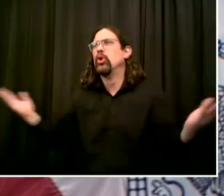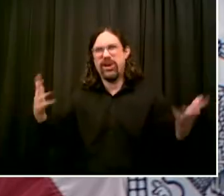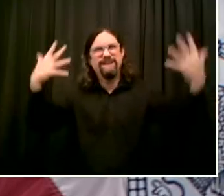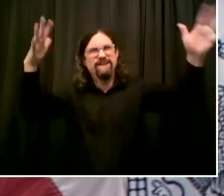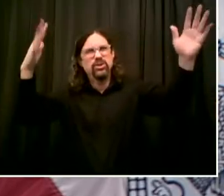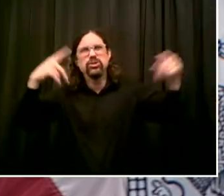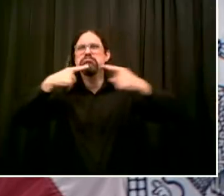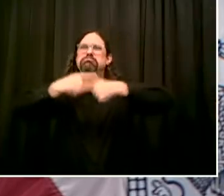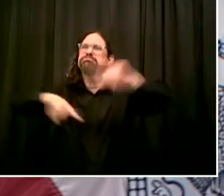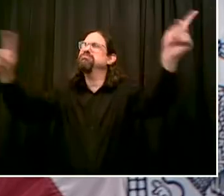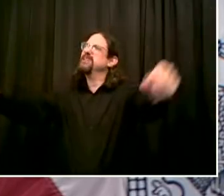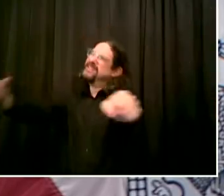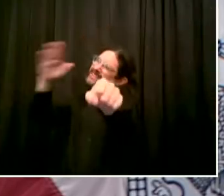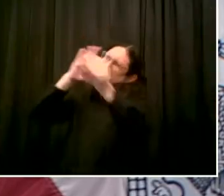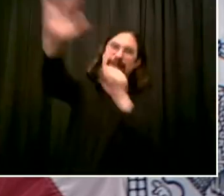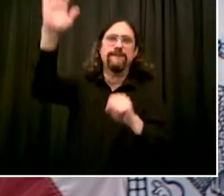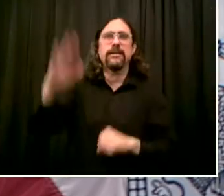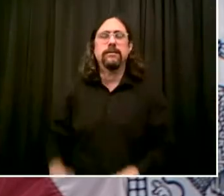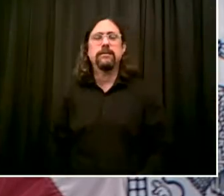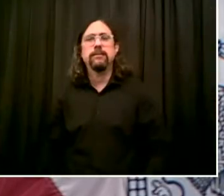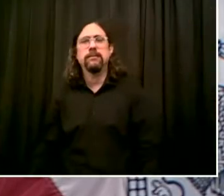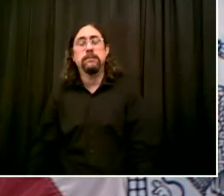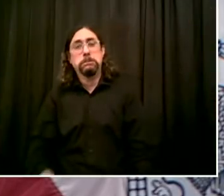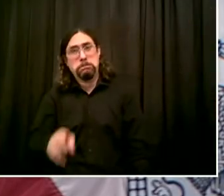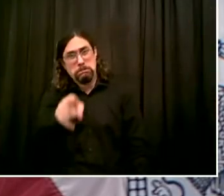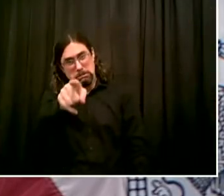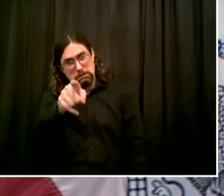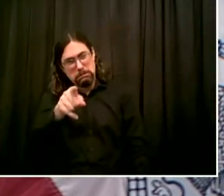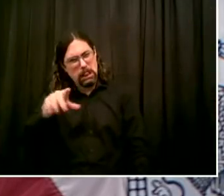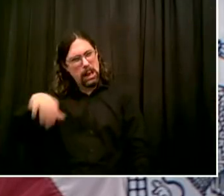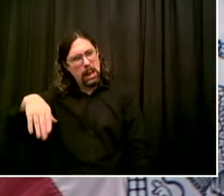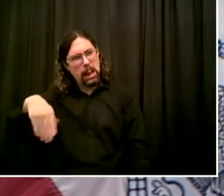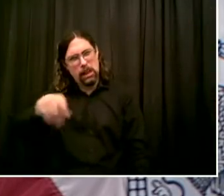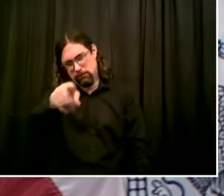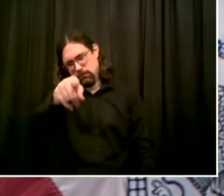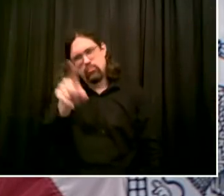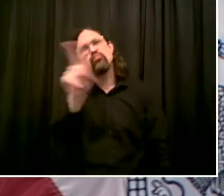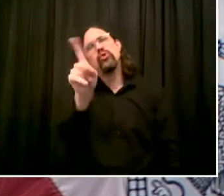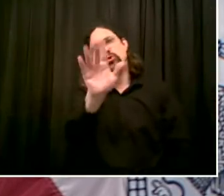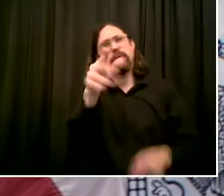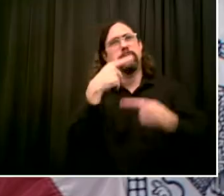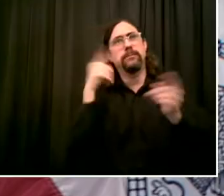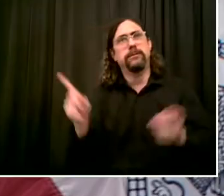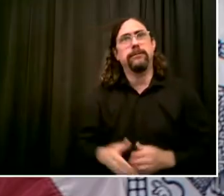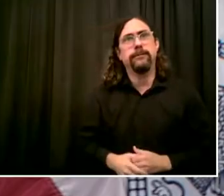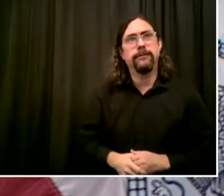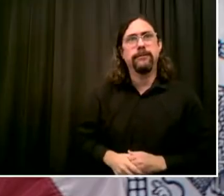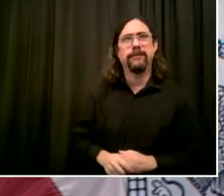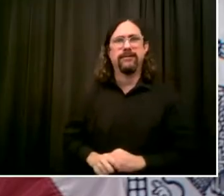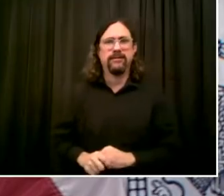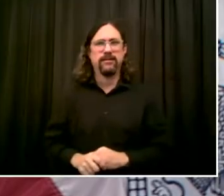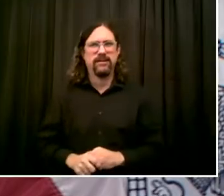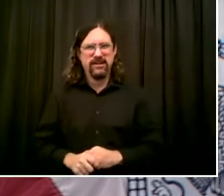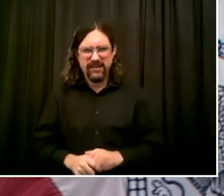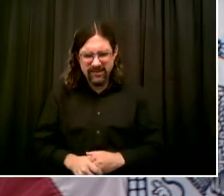FORCEFUL MESSAGE TO SAY THIS IS ENOUGH . I HAVE SAID